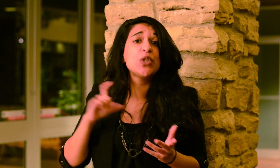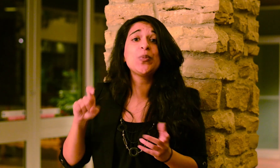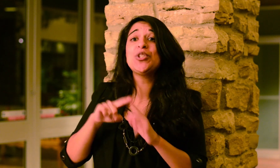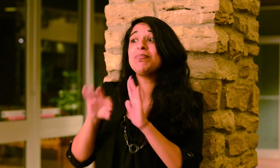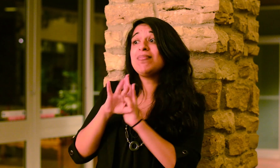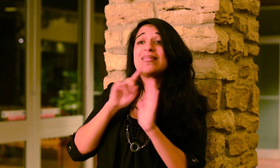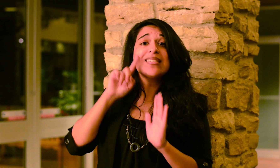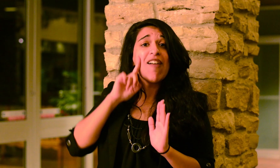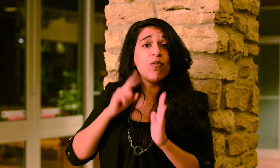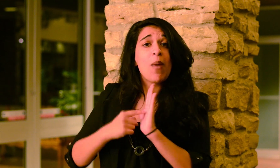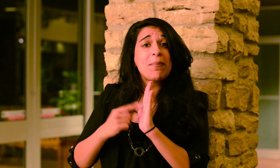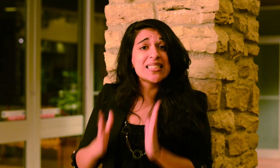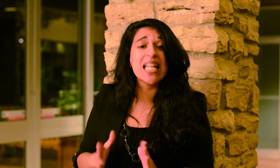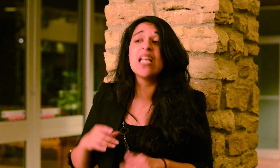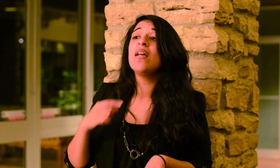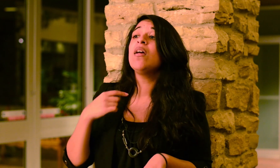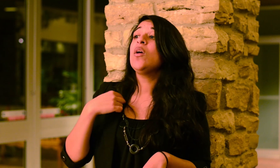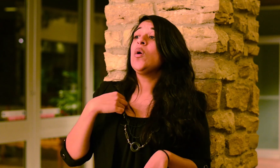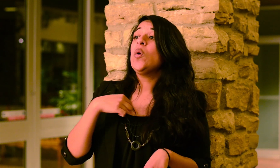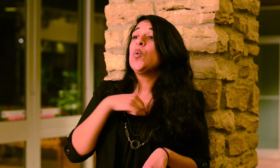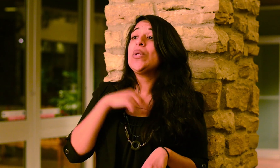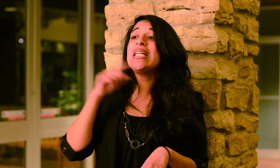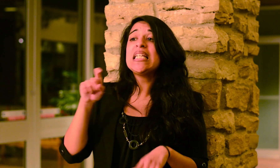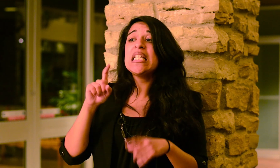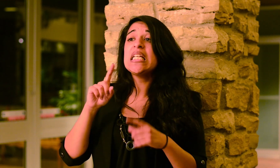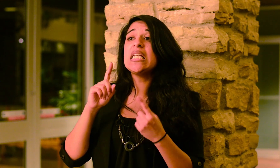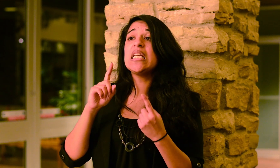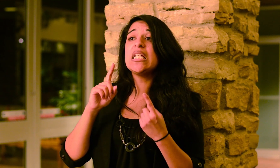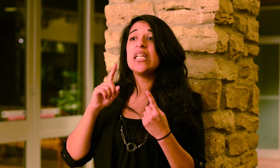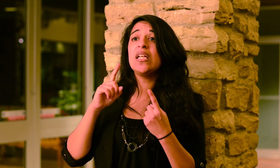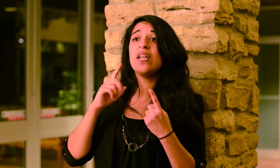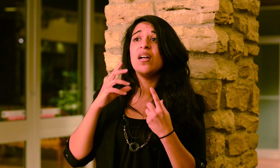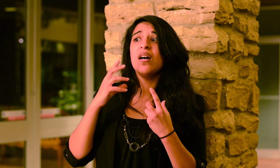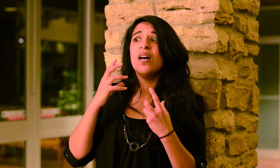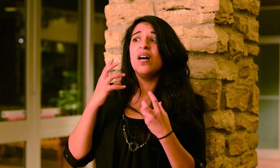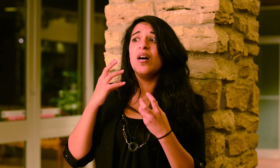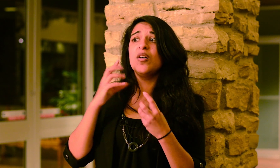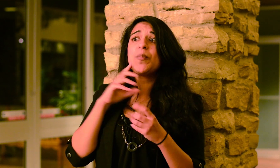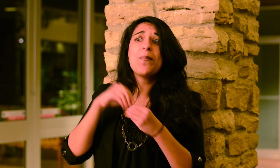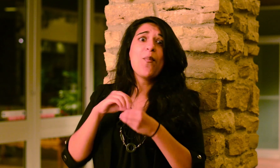we will choose deaf representatives we really need to be more engaged and